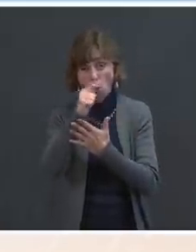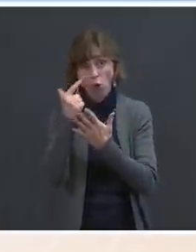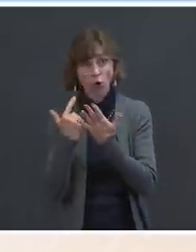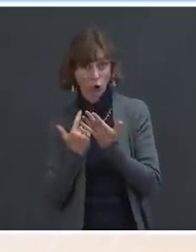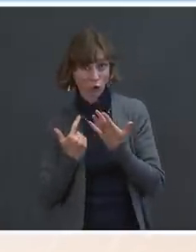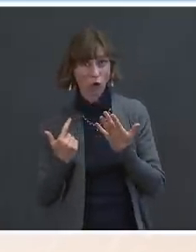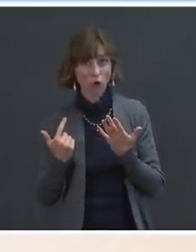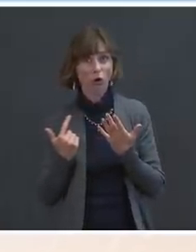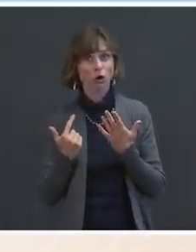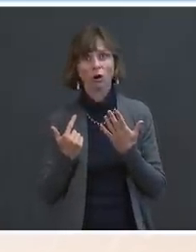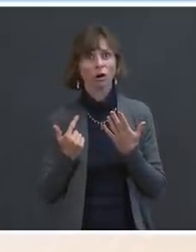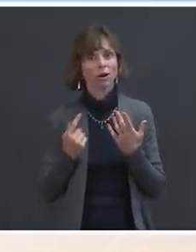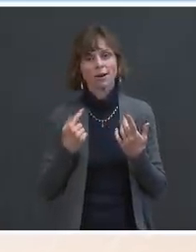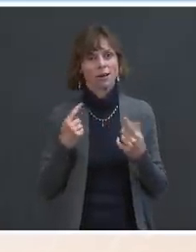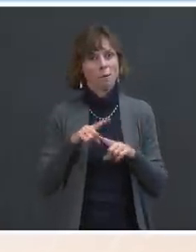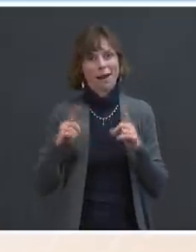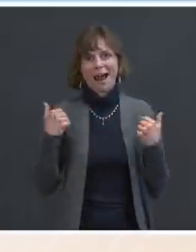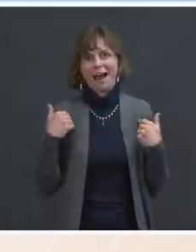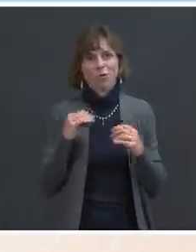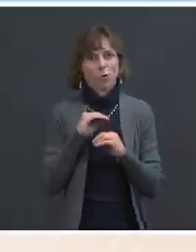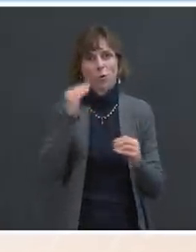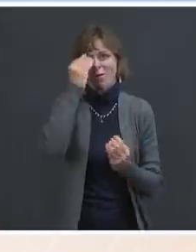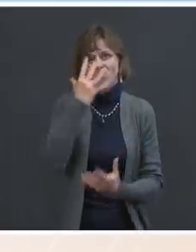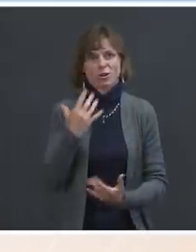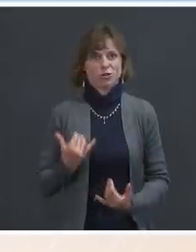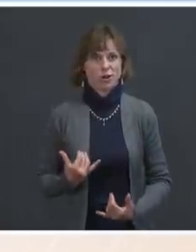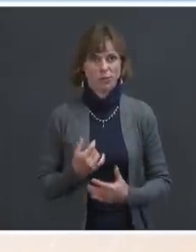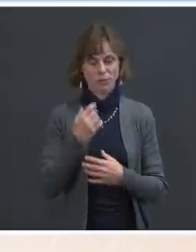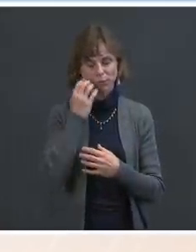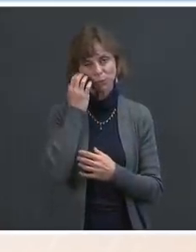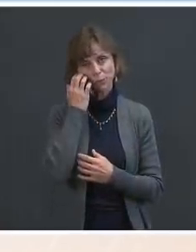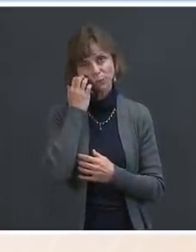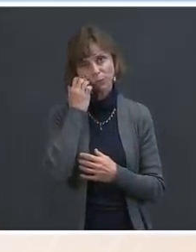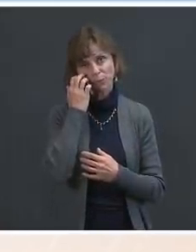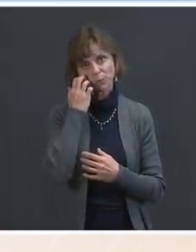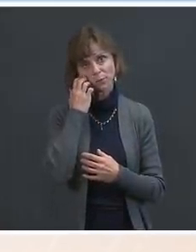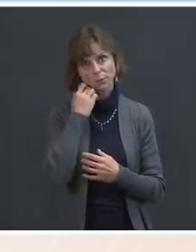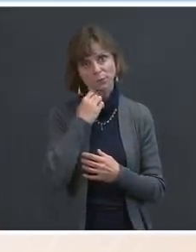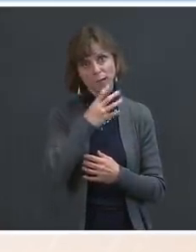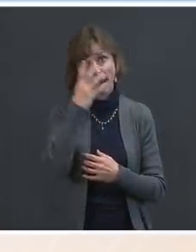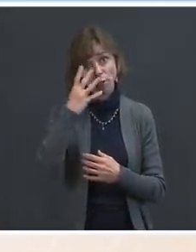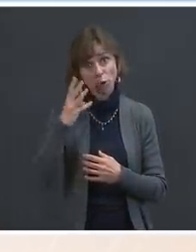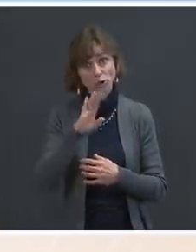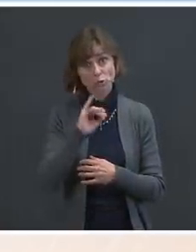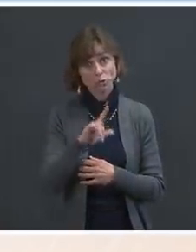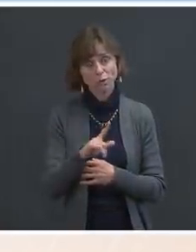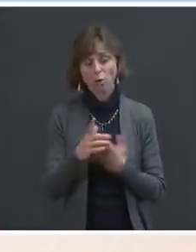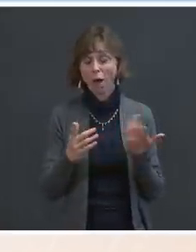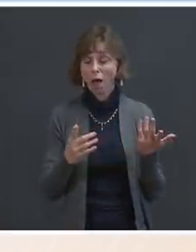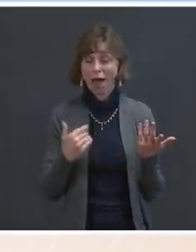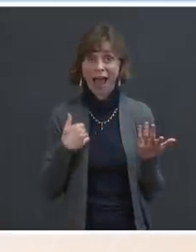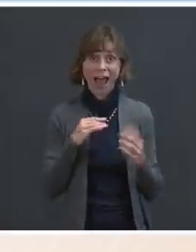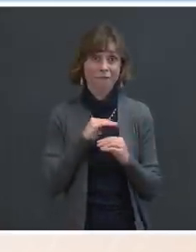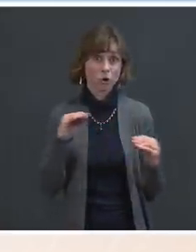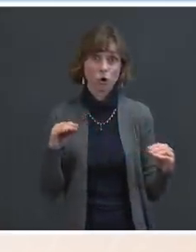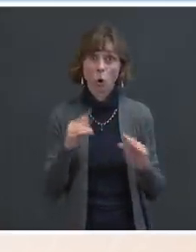But I don't have anything to preview for you. The Press: But does that come before an immigration bill on Capitol Hill or -- Ms. Psaki: Well, I don't have a legislative order to preview for you either.